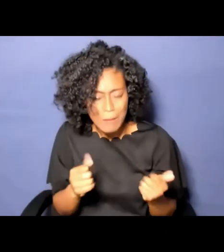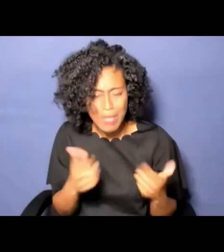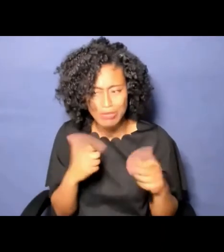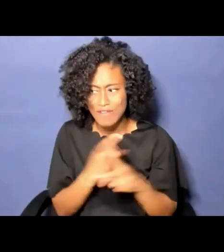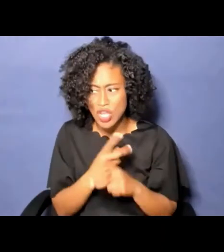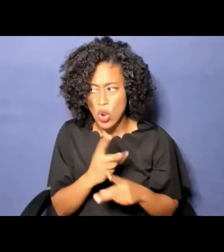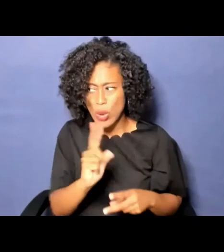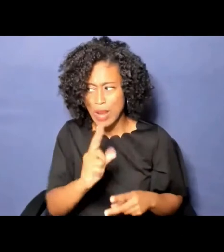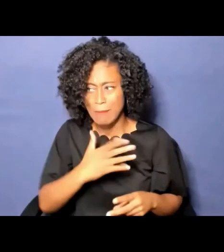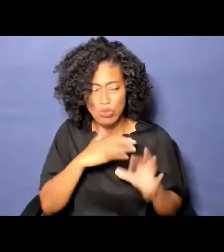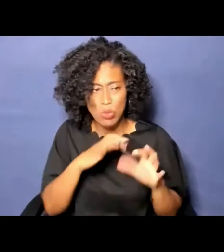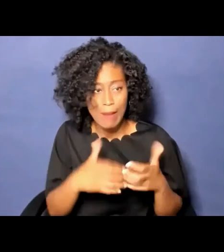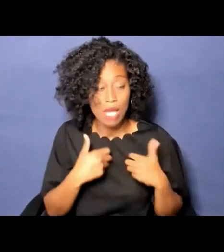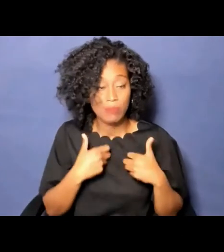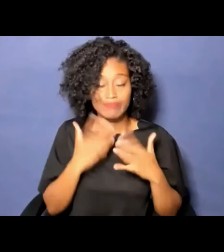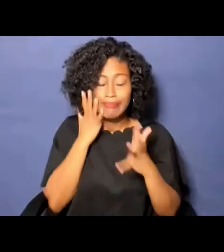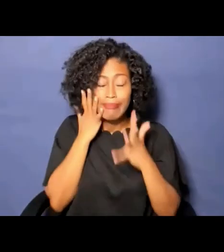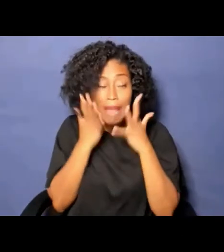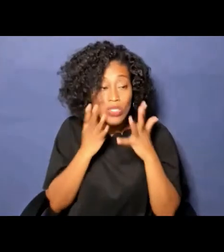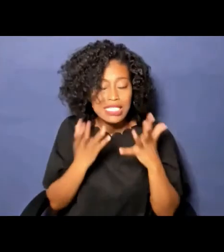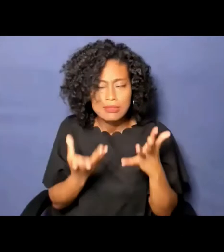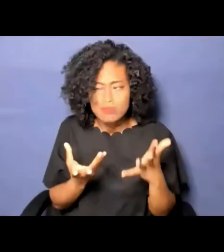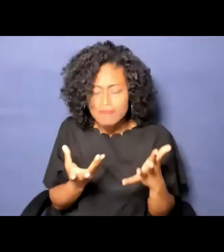I was embarrassed but I cannot tell why people apart.